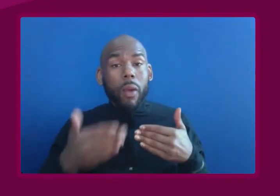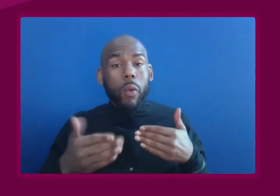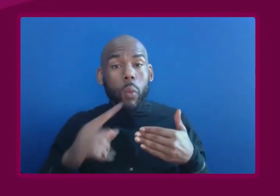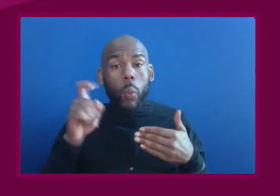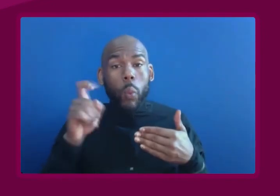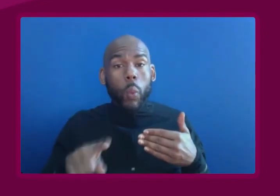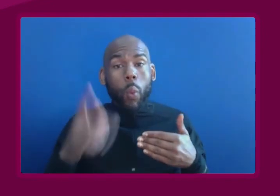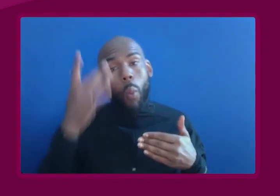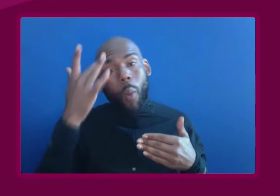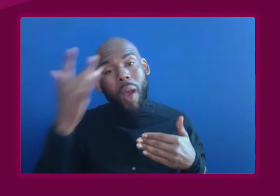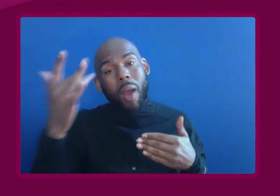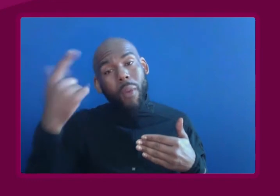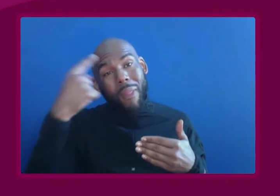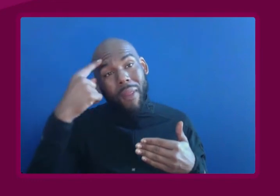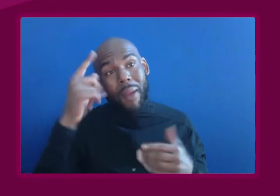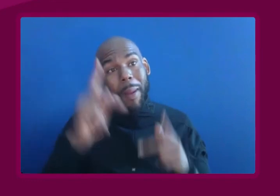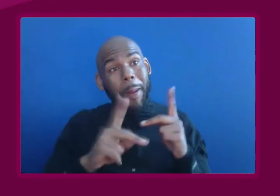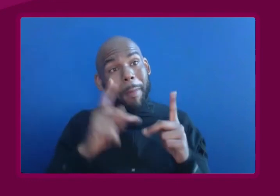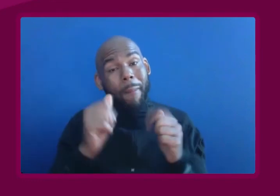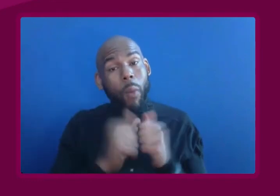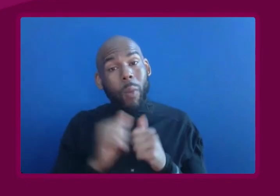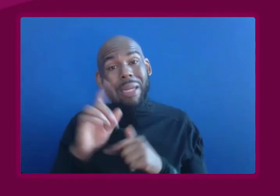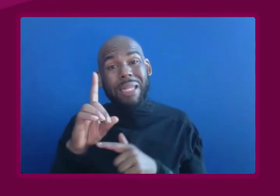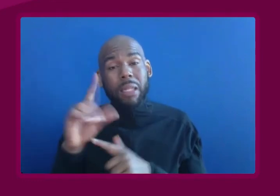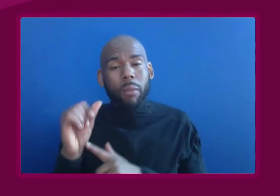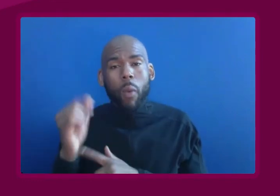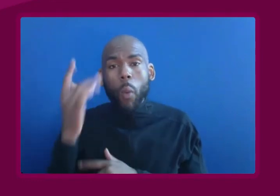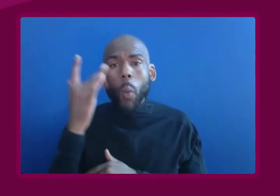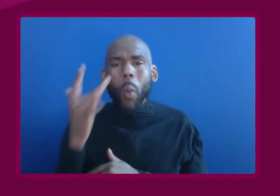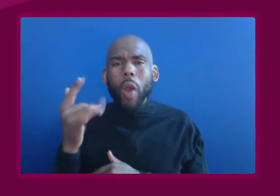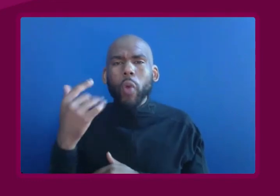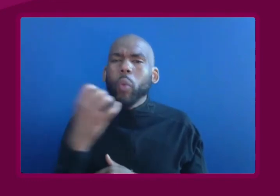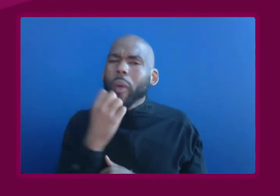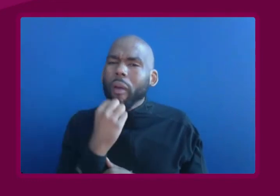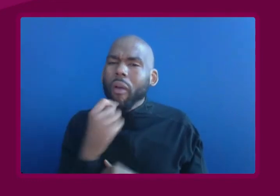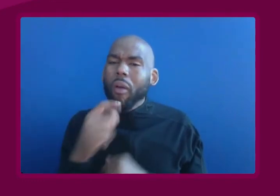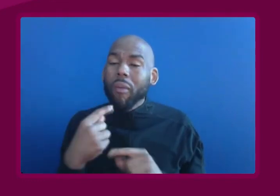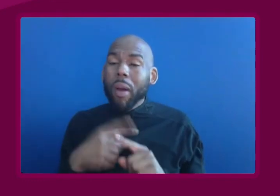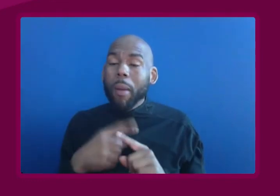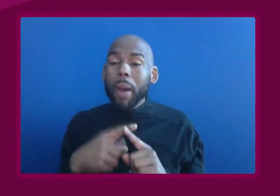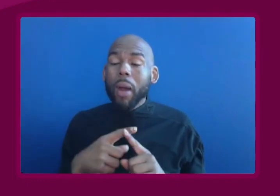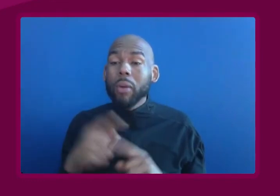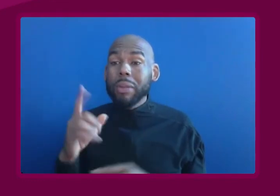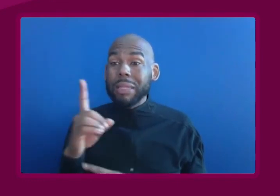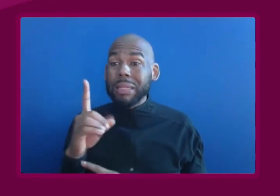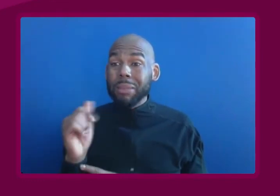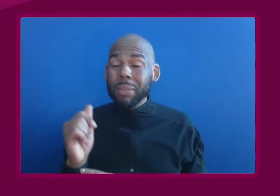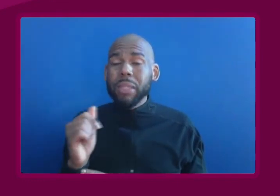not only people with disabilities care about digital accessibility, but also non-disabled people?